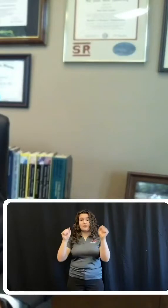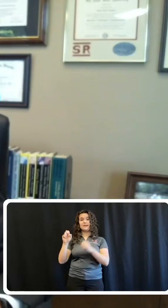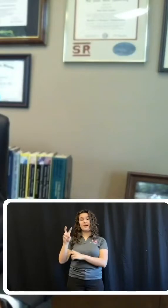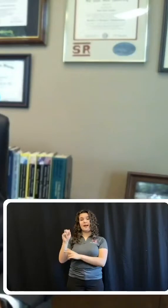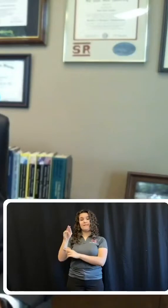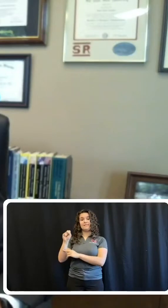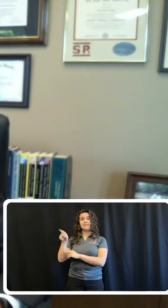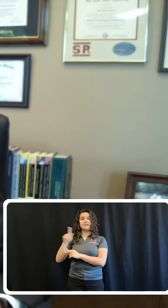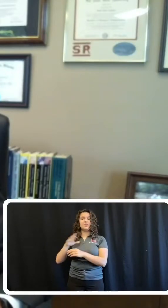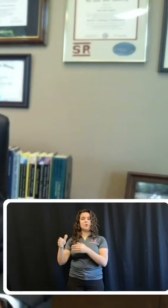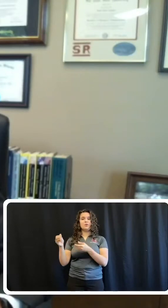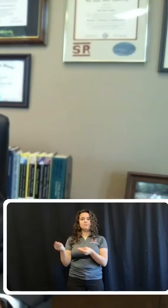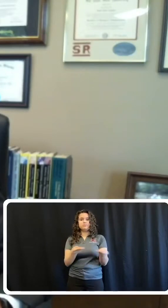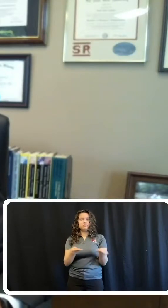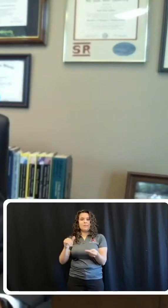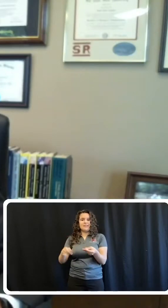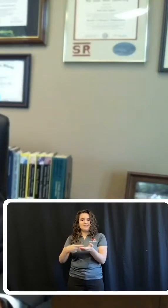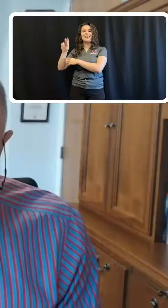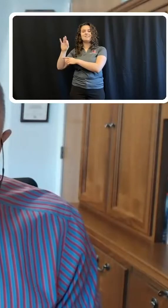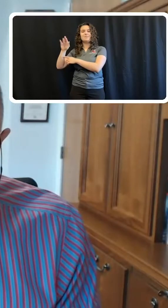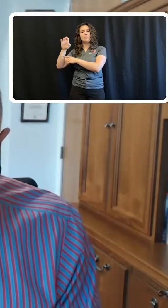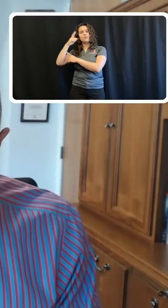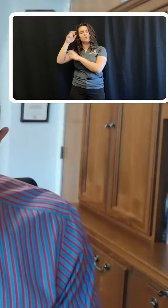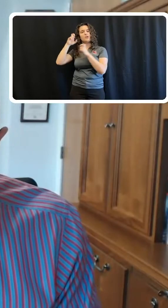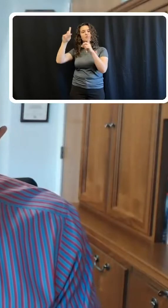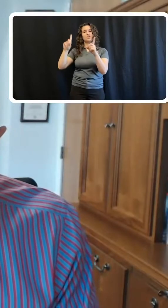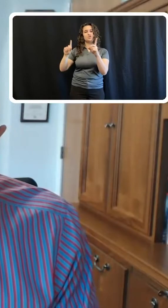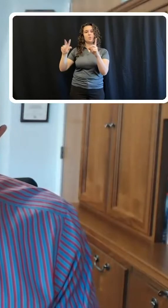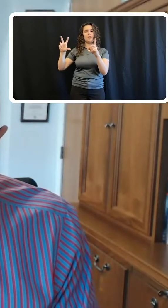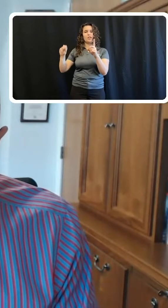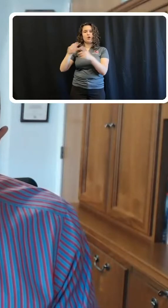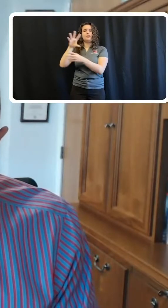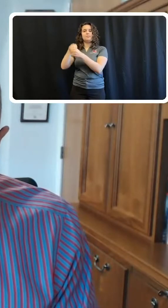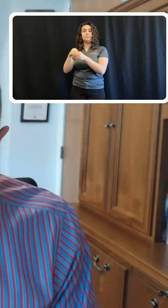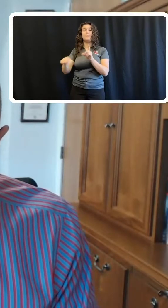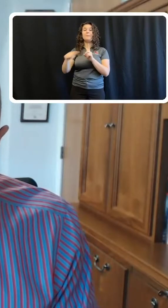Thank you and welcome, President Evans. And co-leads a working group on application